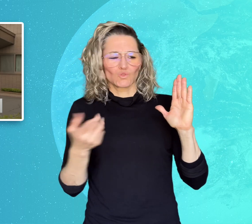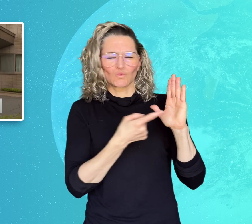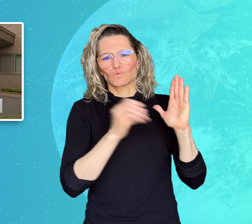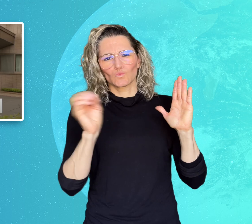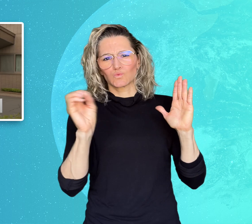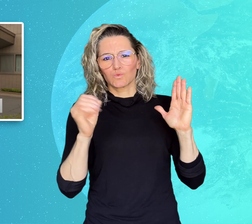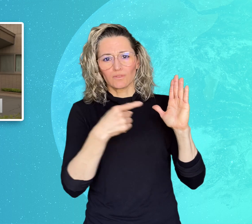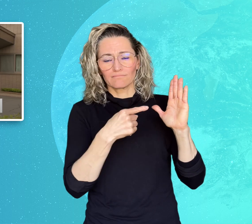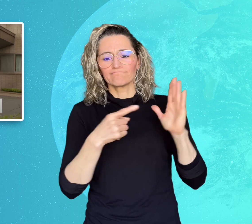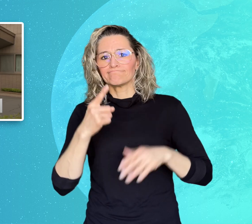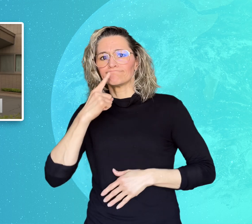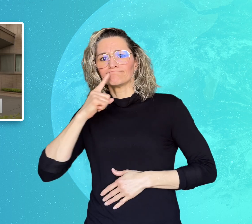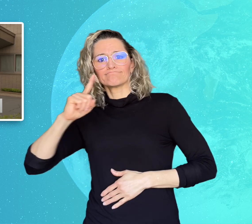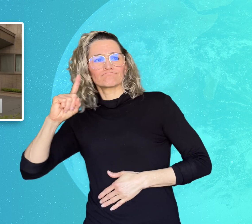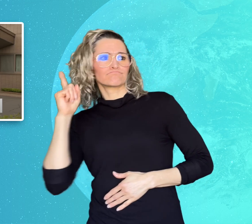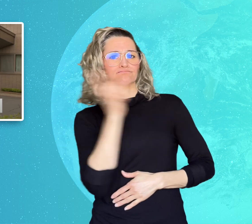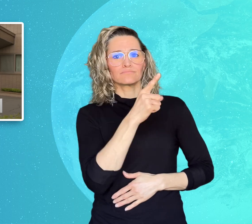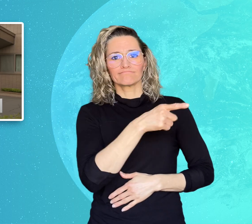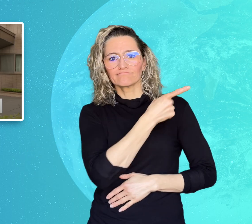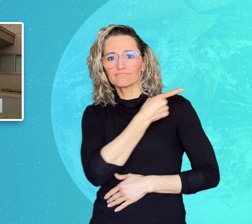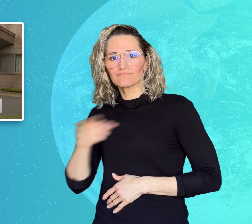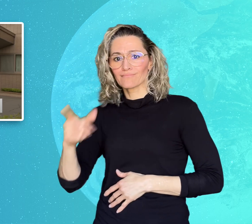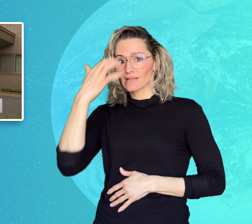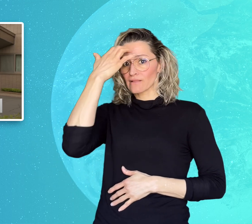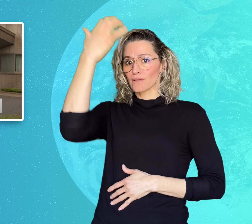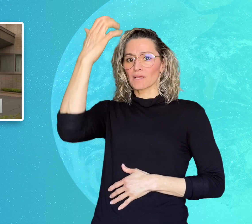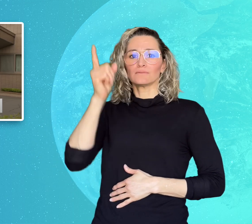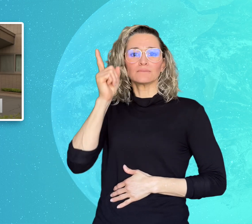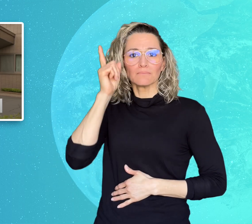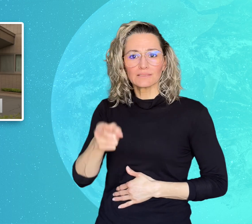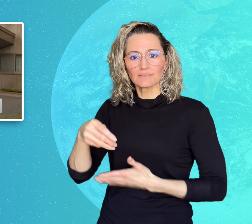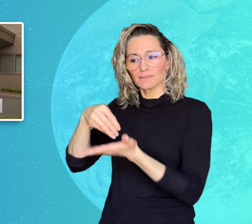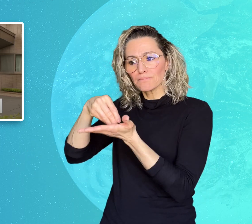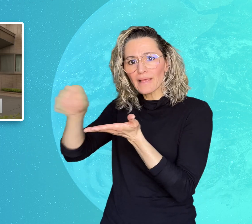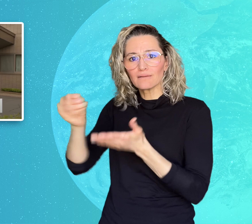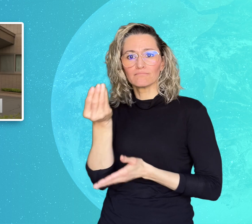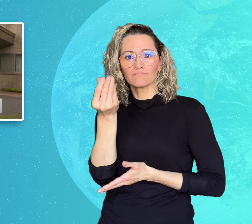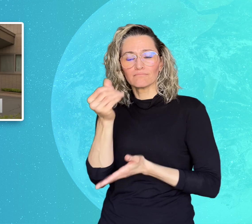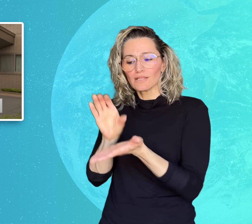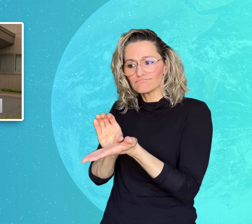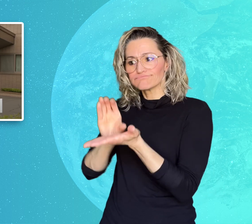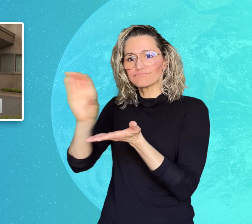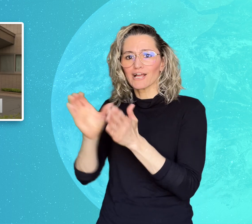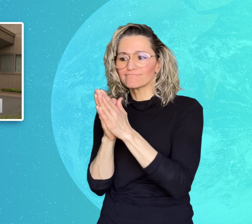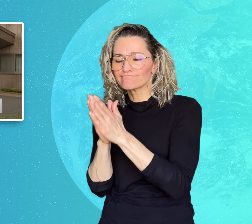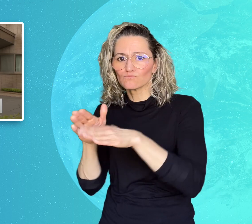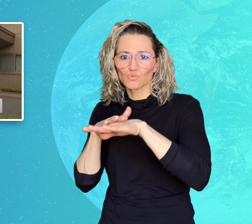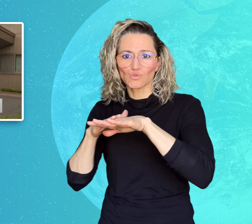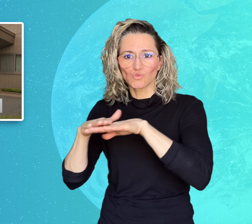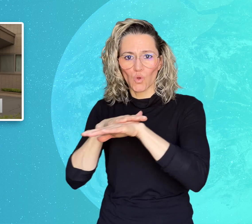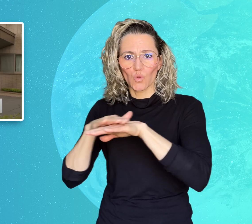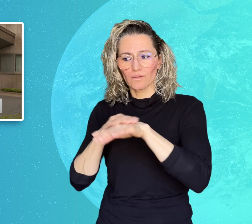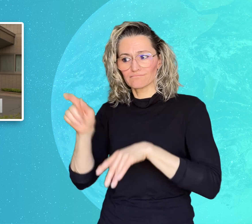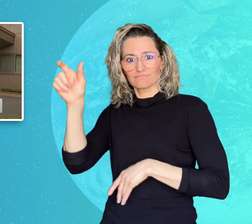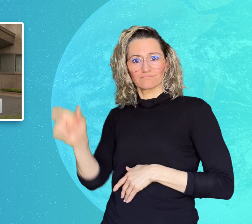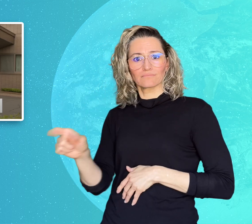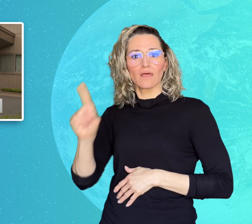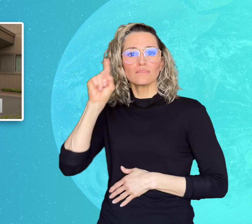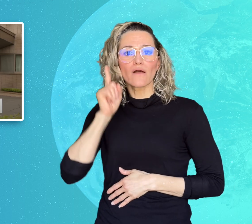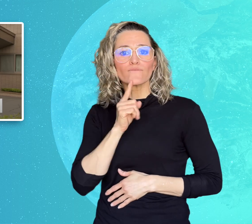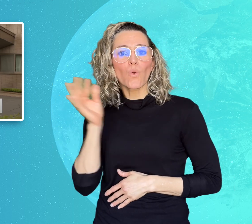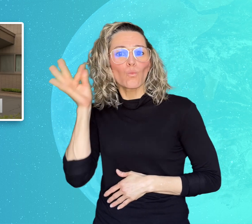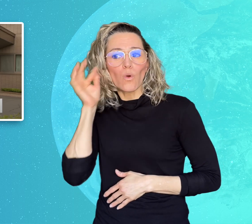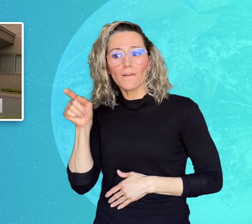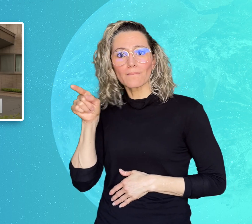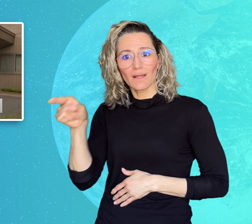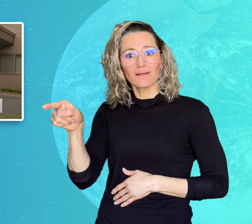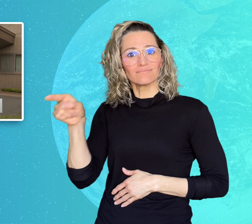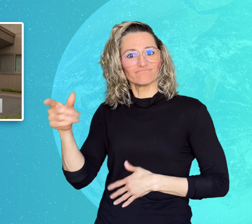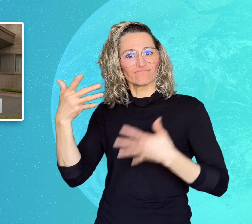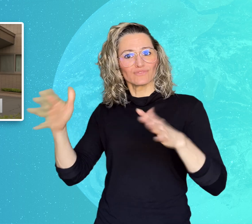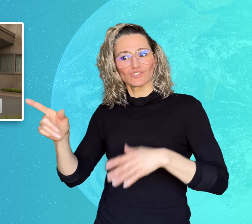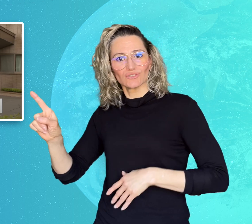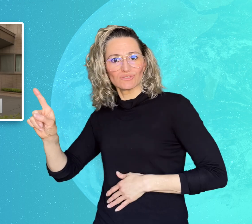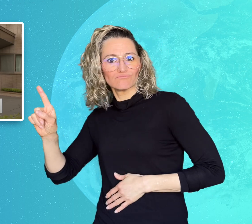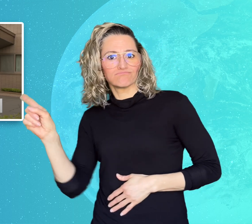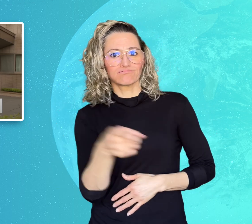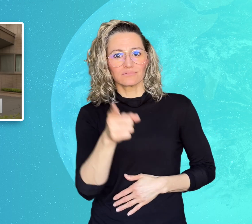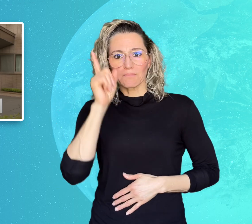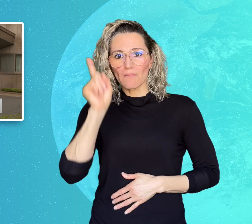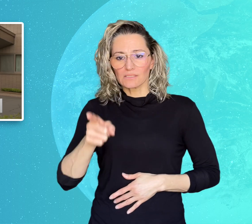who underwent forced sterilization under a now-repealed eugenics